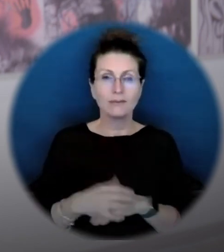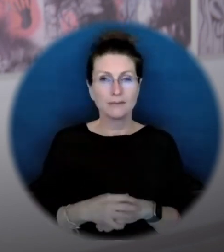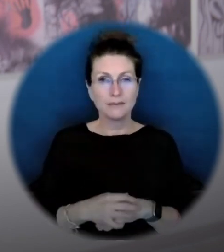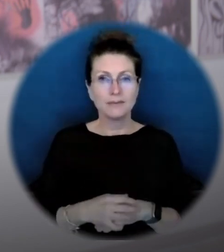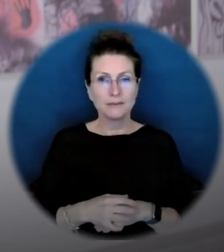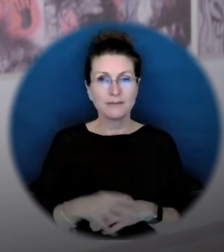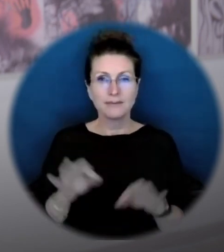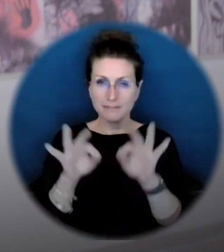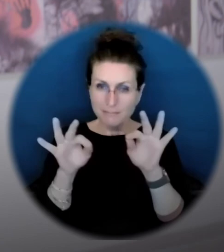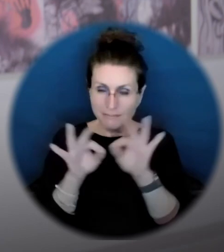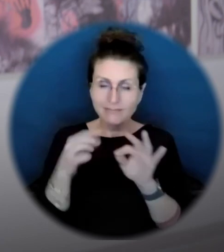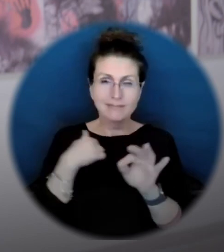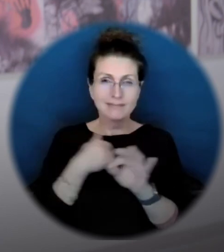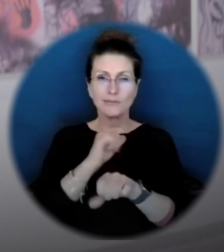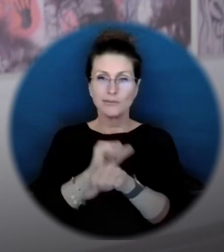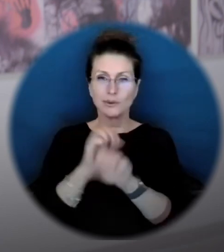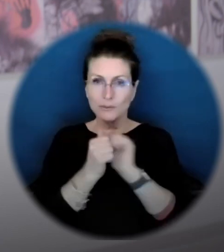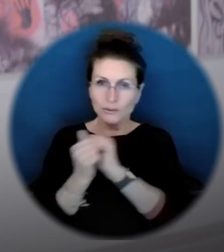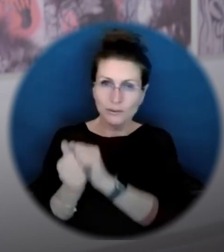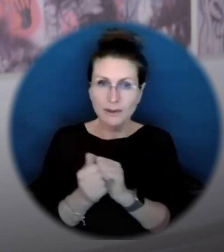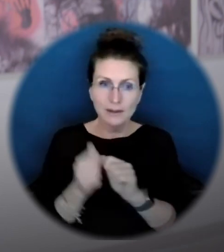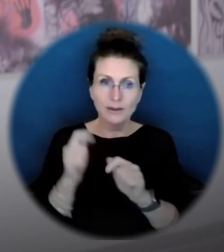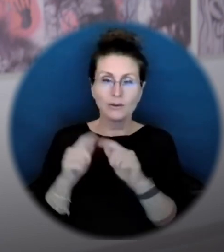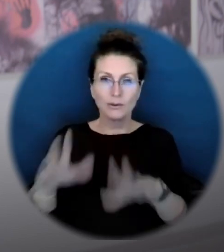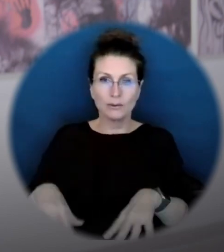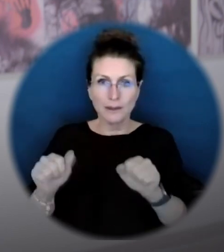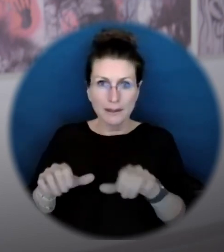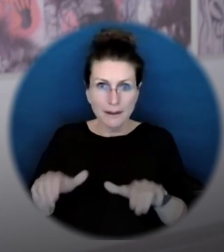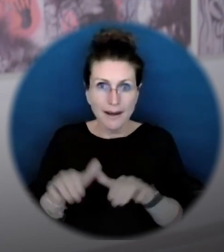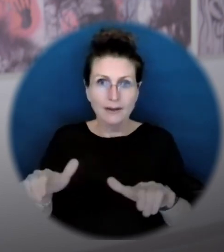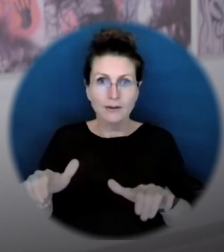and it is important that we work together to take action